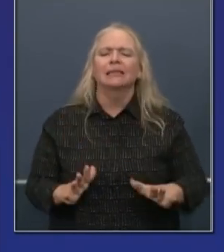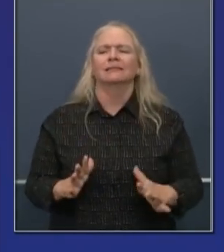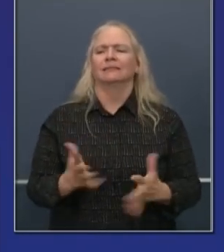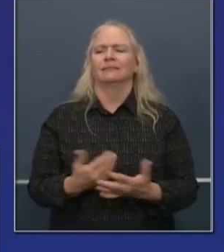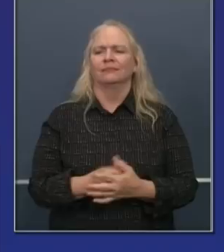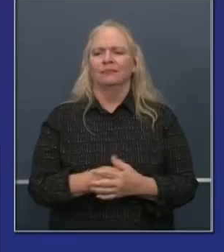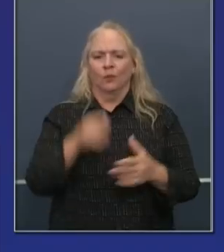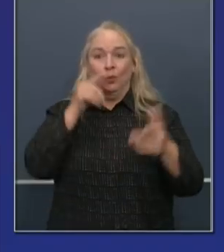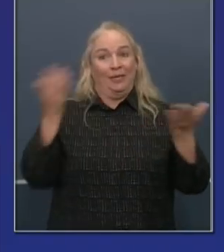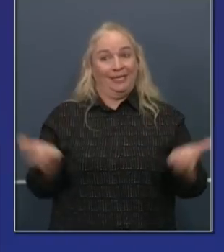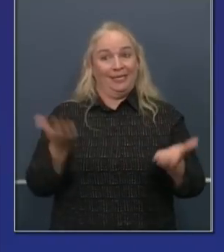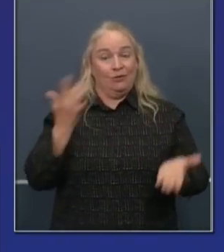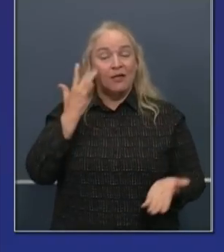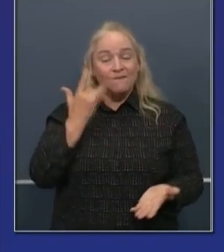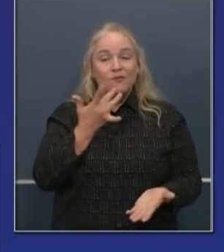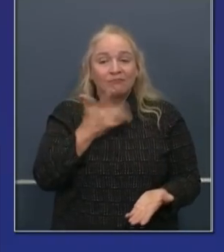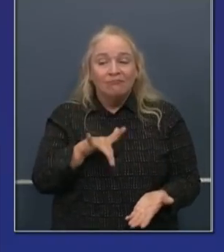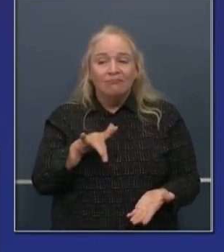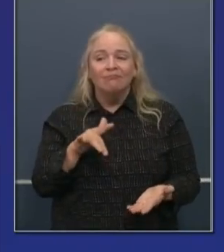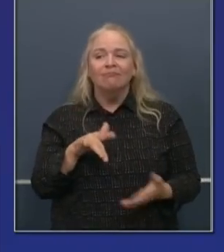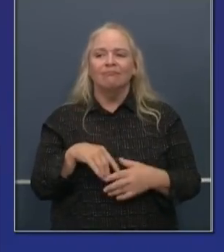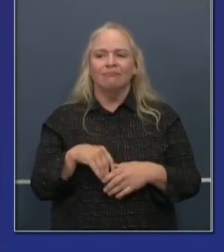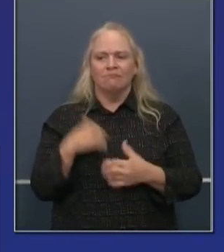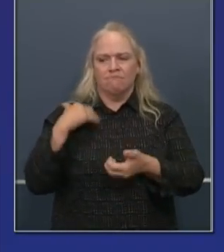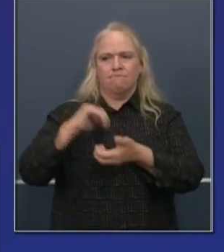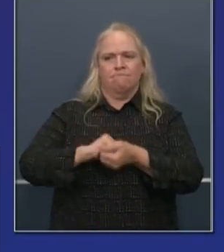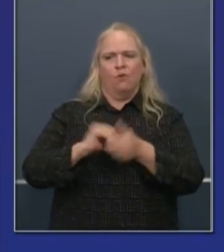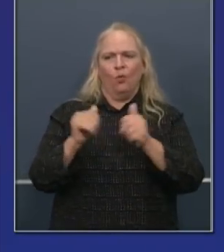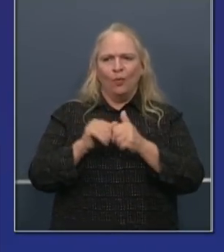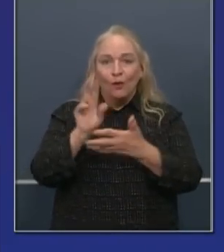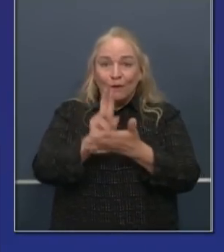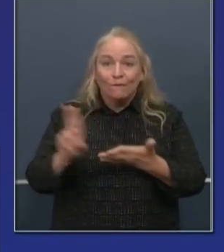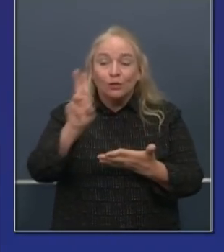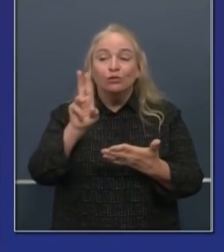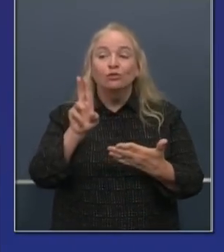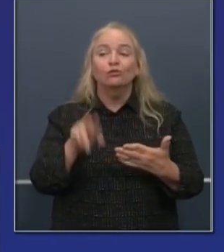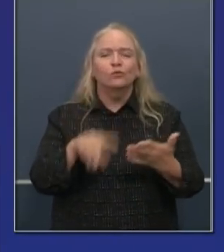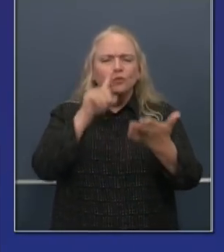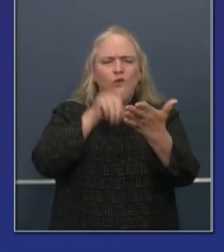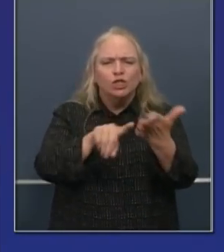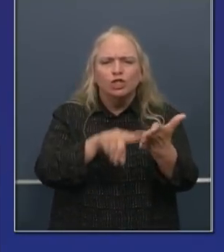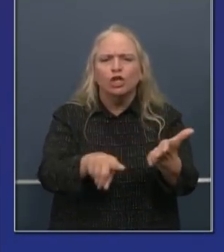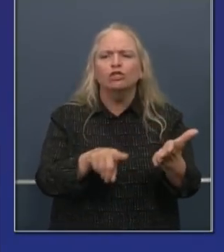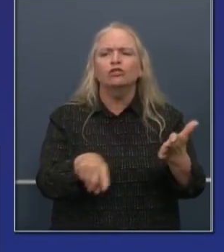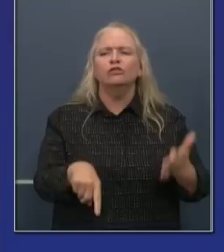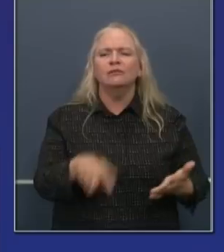SCIENCE AND BIO-TECH, WE'RE VERY PROUD OF OUR INVASION IN